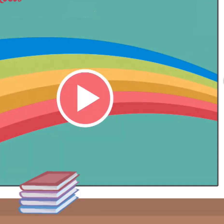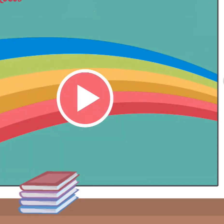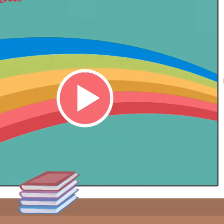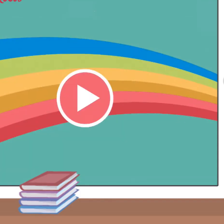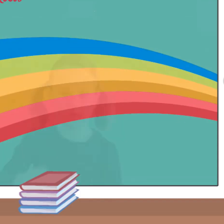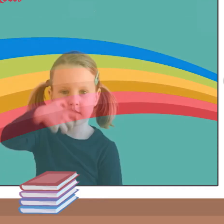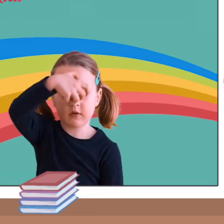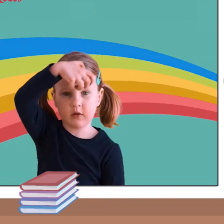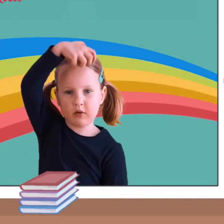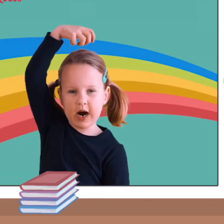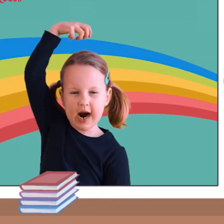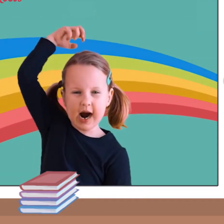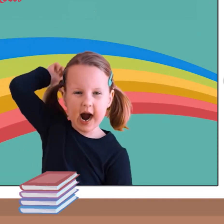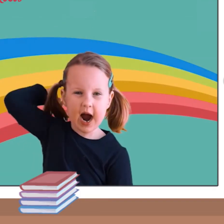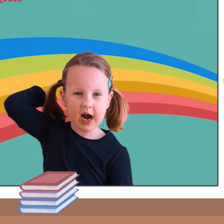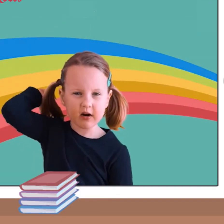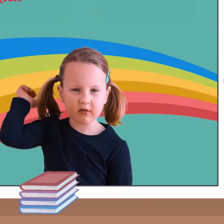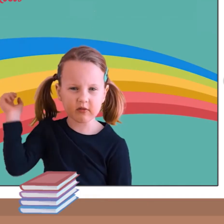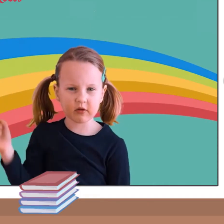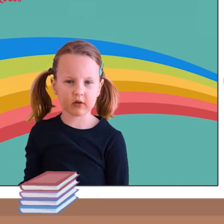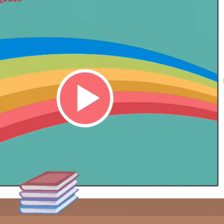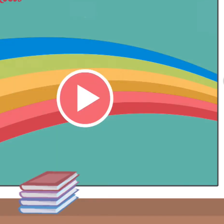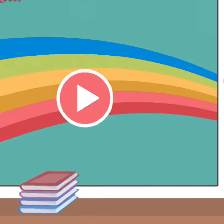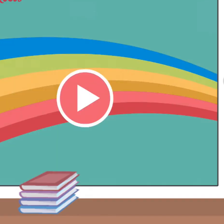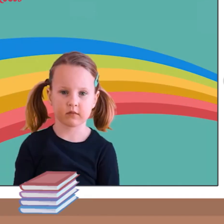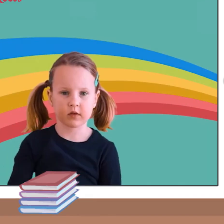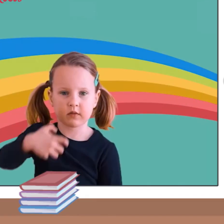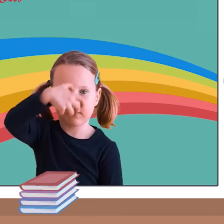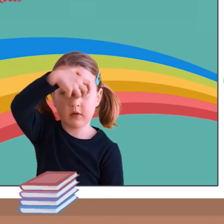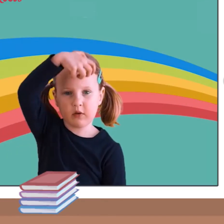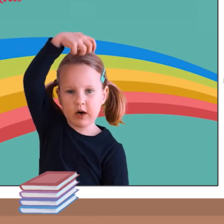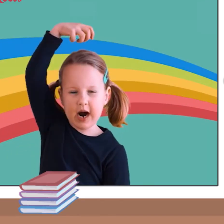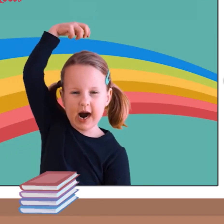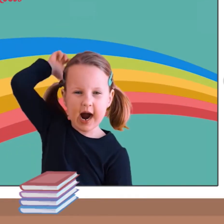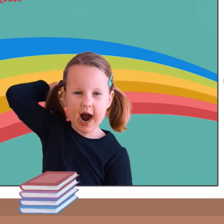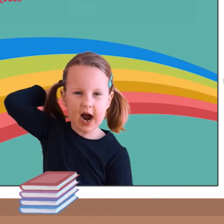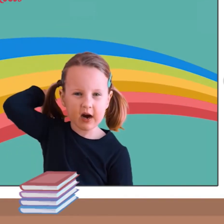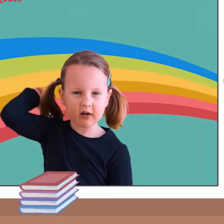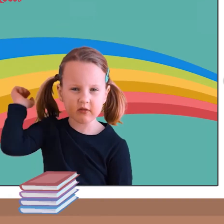Lion